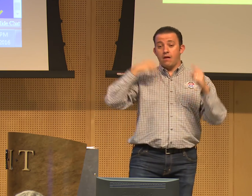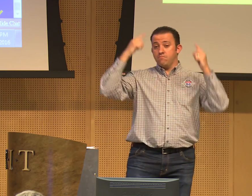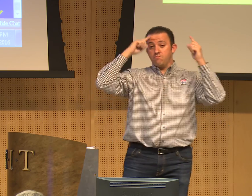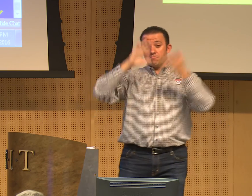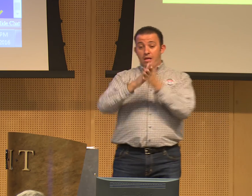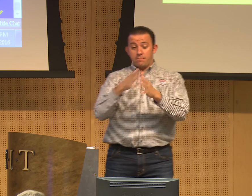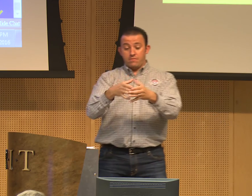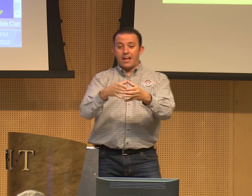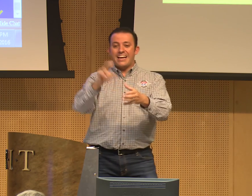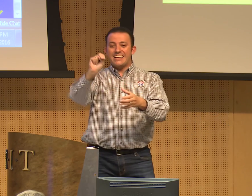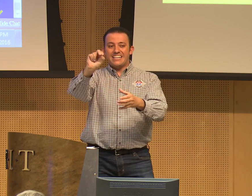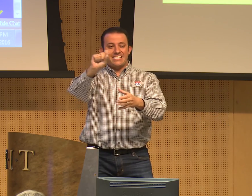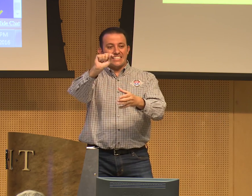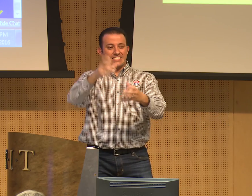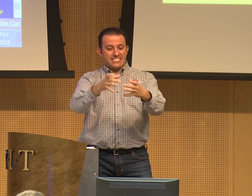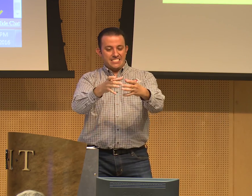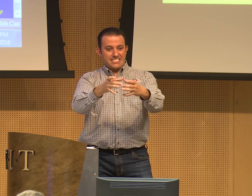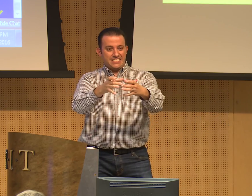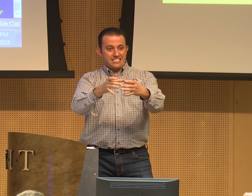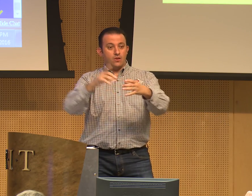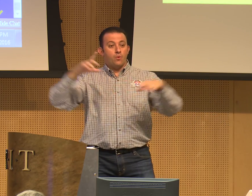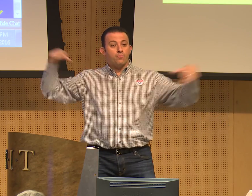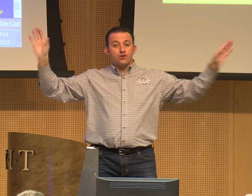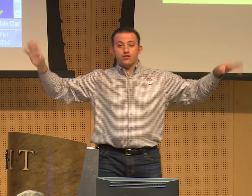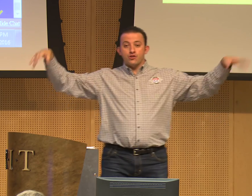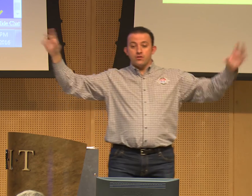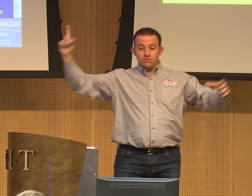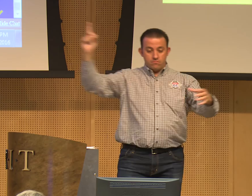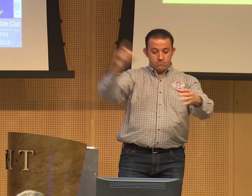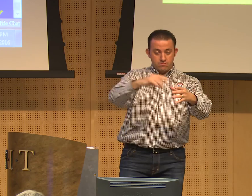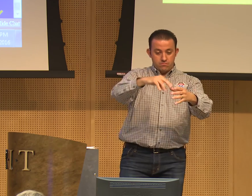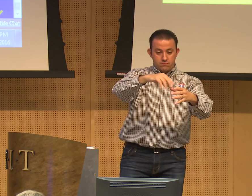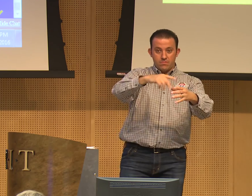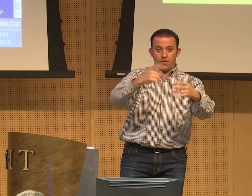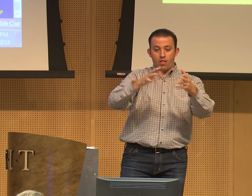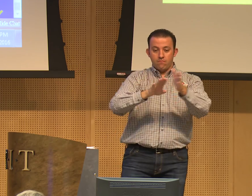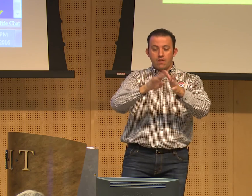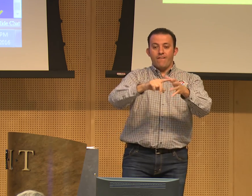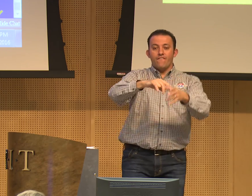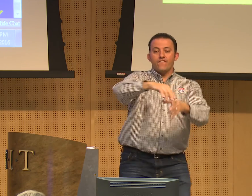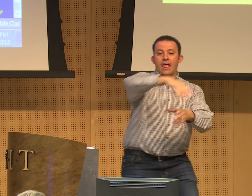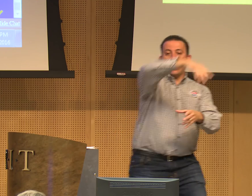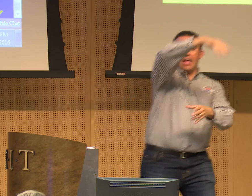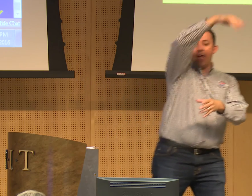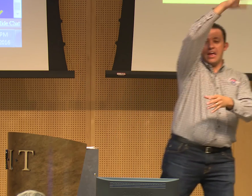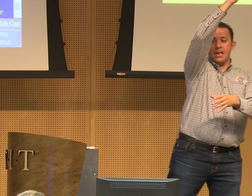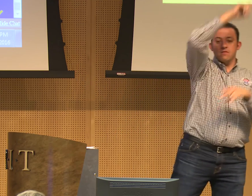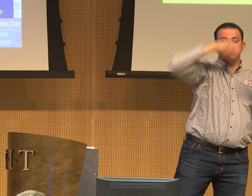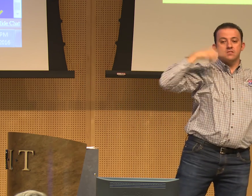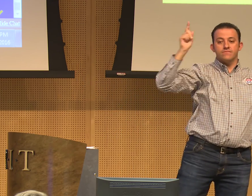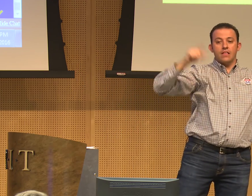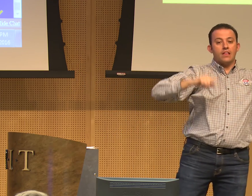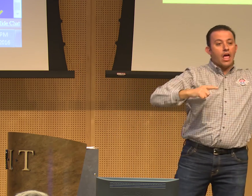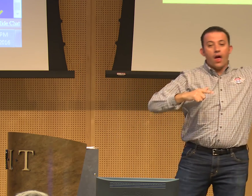And so what started as a small nest, this little bird came in, everybody started flying out and becoming very successful.